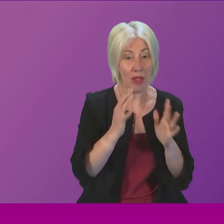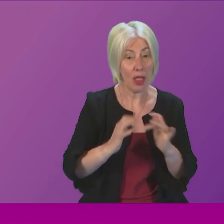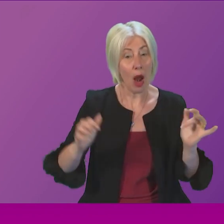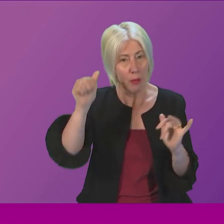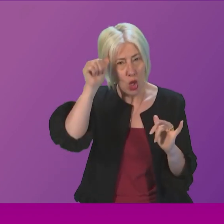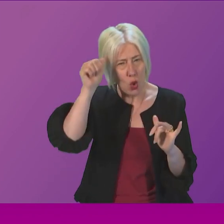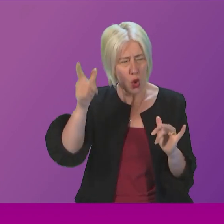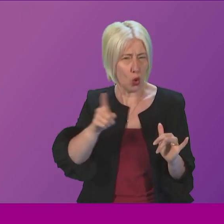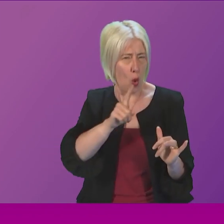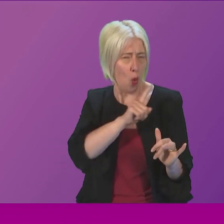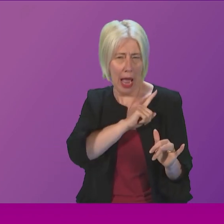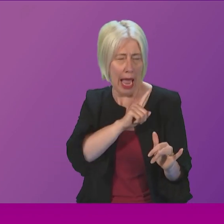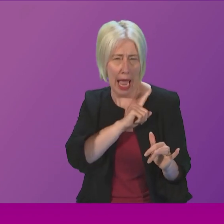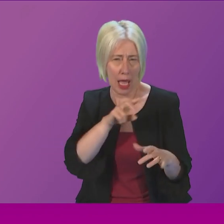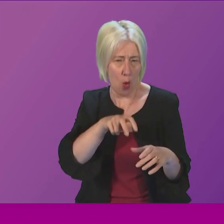Why did the question have to be withdrawn?